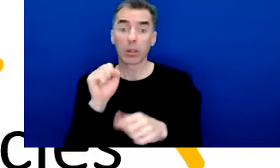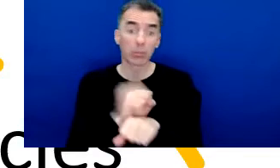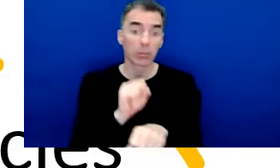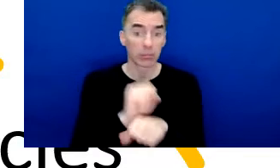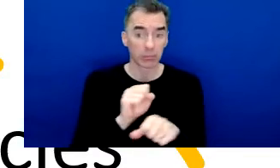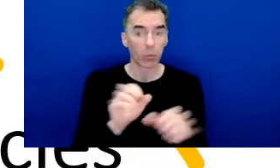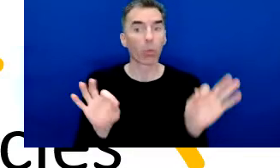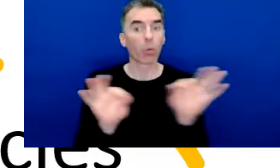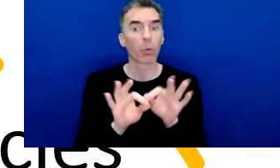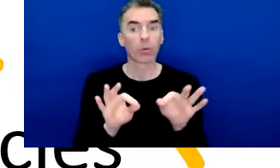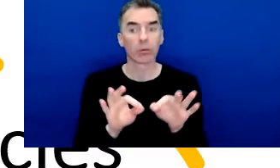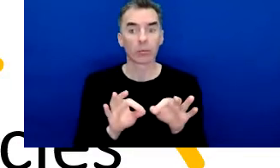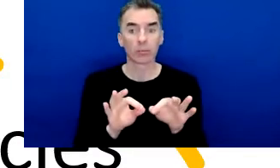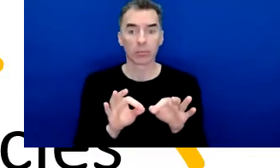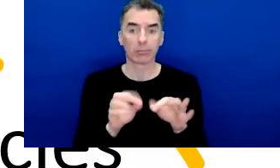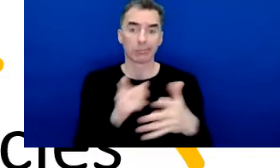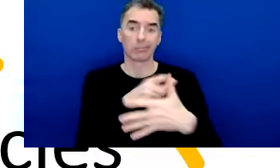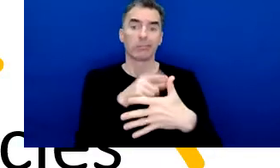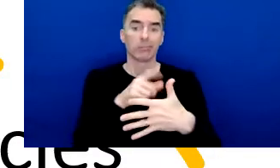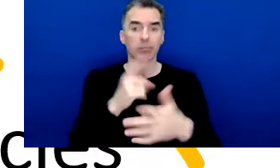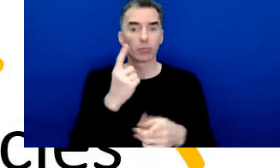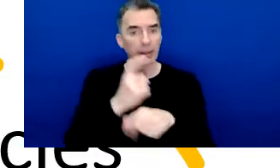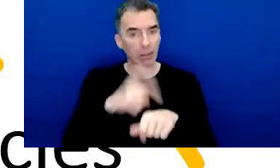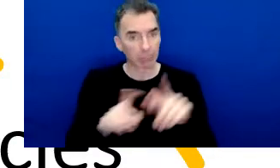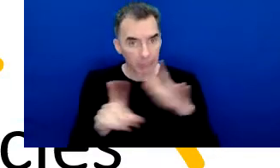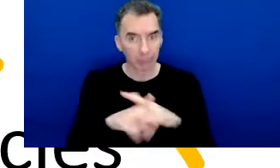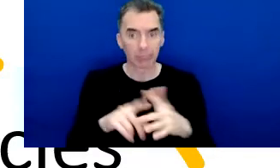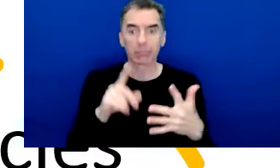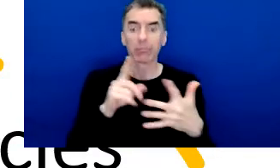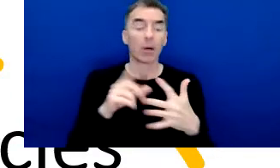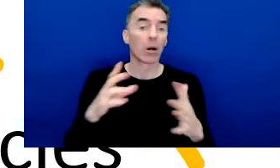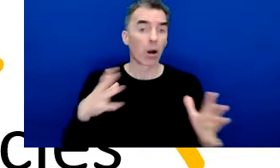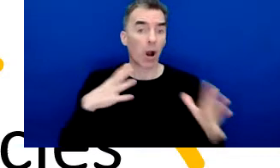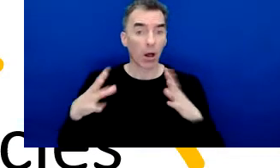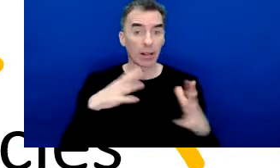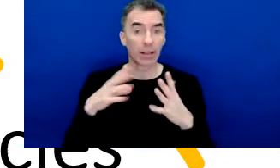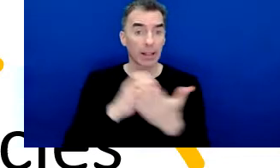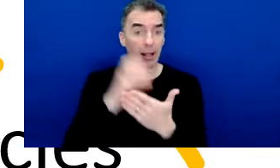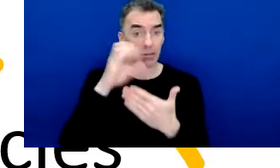it'd be nice if you included a holiday calendar sometimes, you know, holidays fall on class days